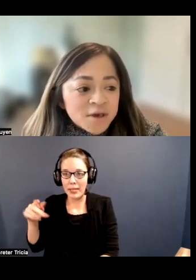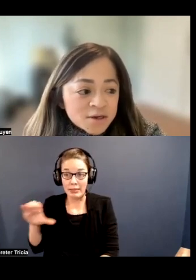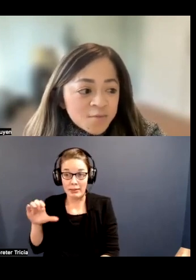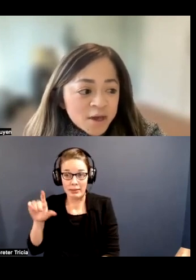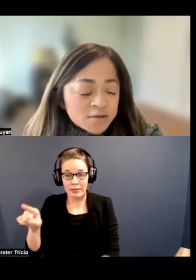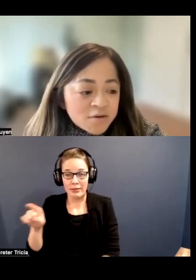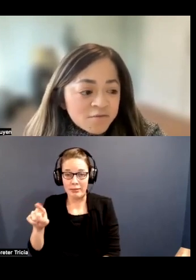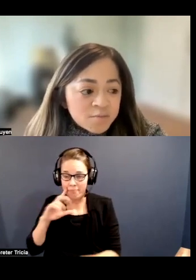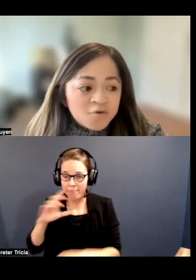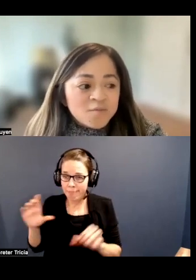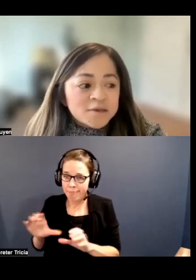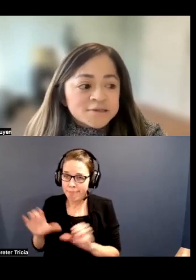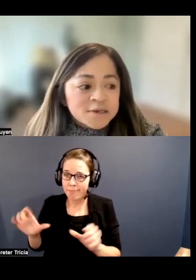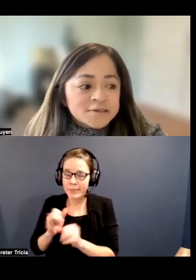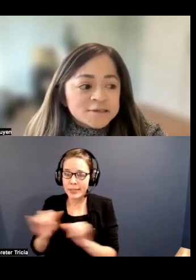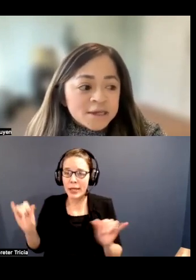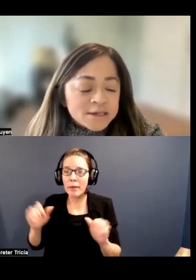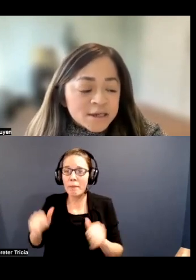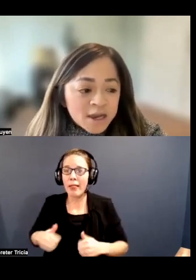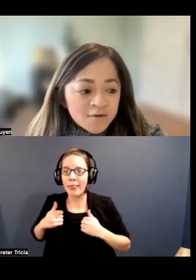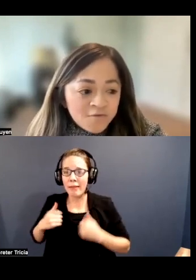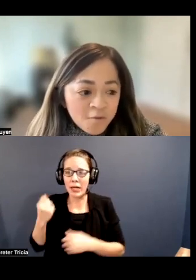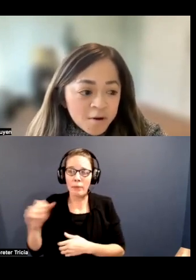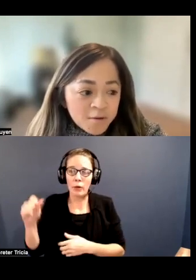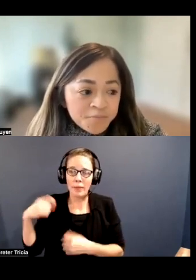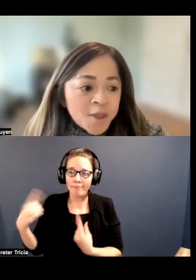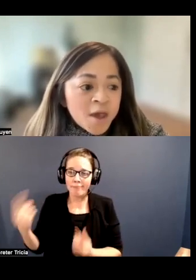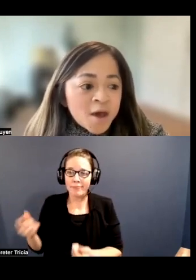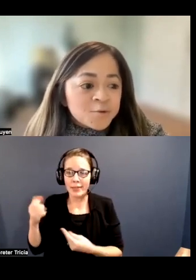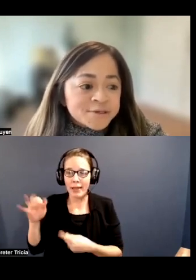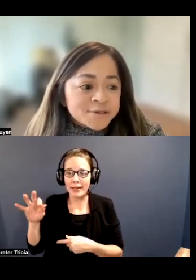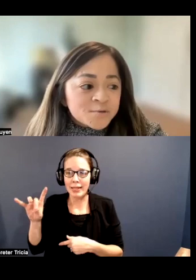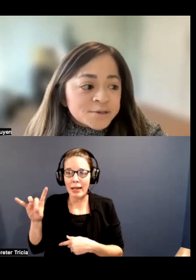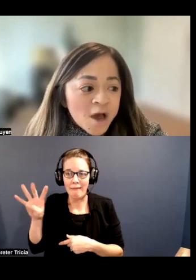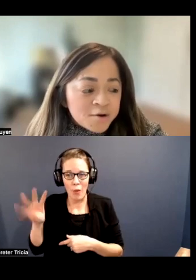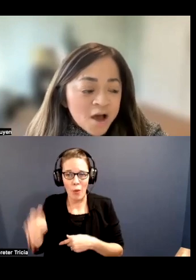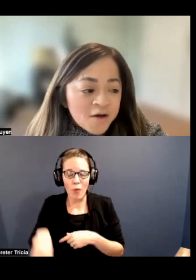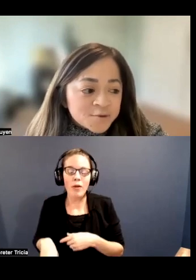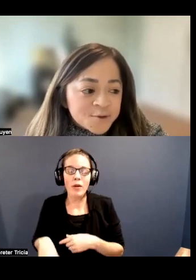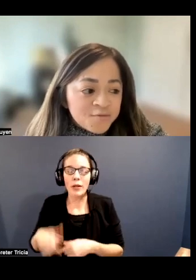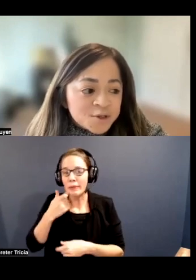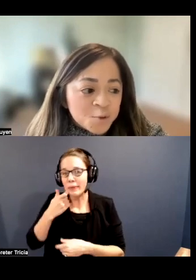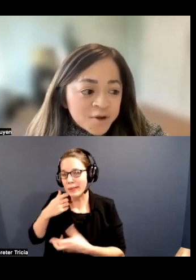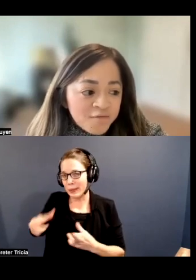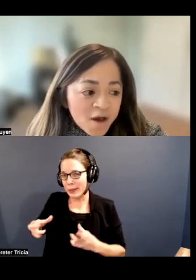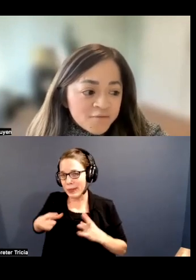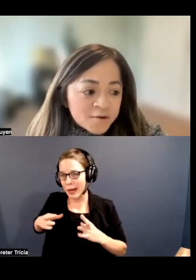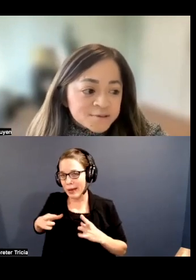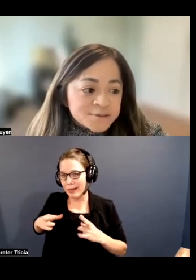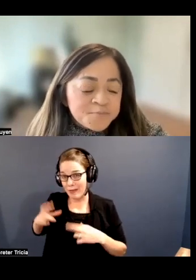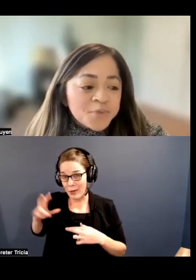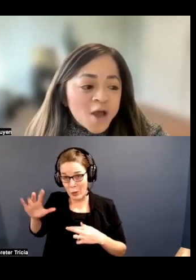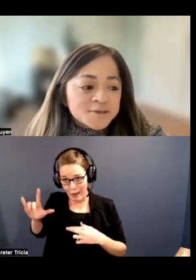the independent living movement since 1984 and recently retired after serving 25 years as